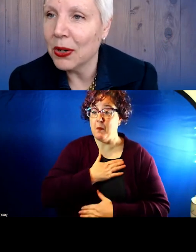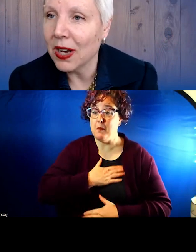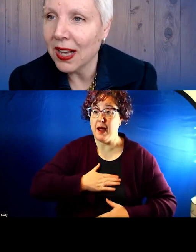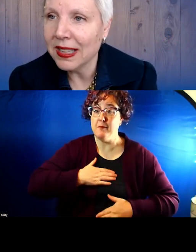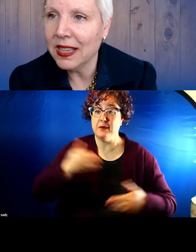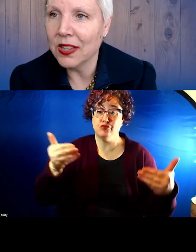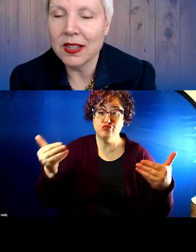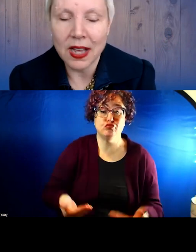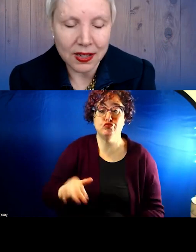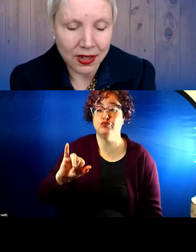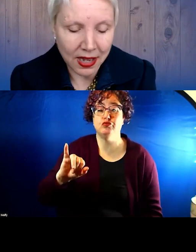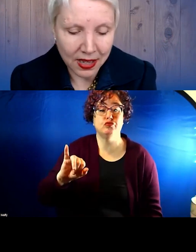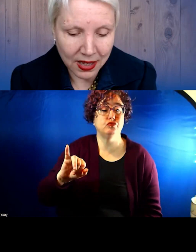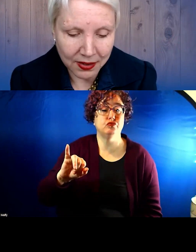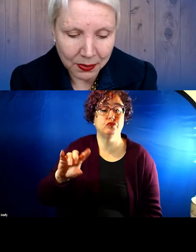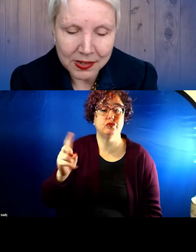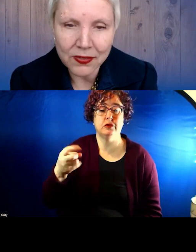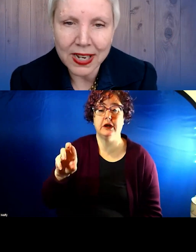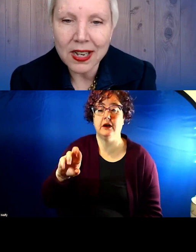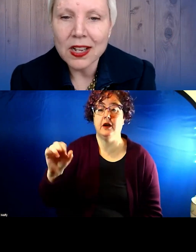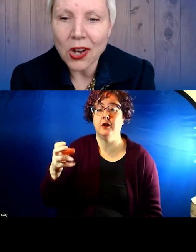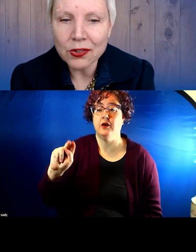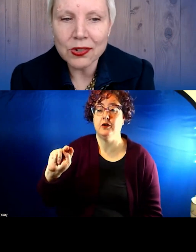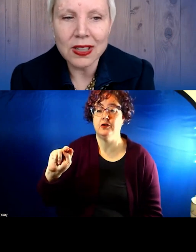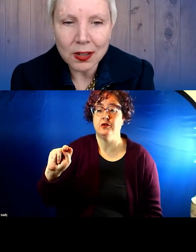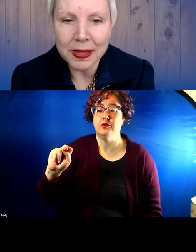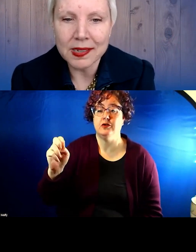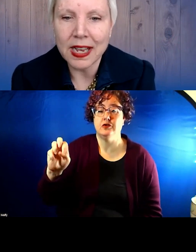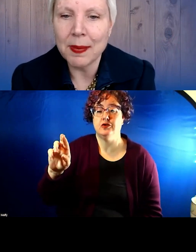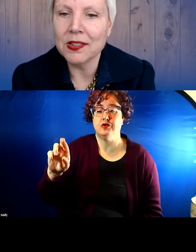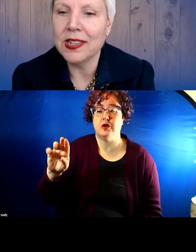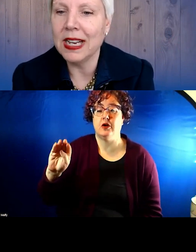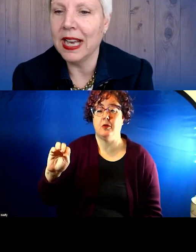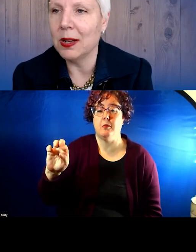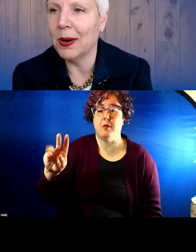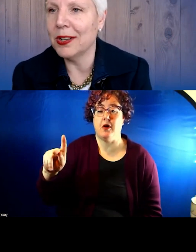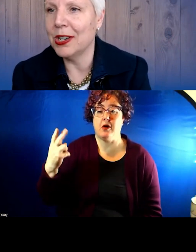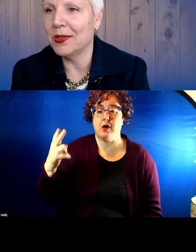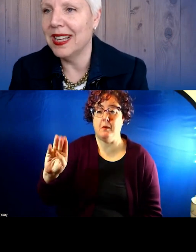HER COLLEAGUES FROM PENNSYLVANIA. TALK TO US TODAY ABOUT STATE AND COUNTY PARTNERSHIPS.